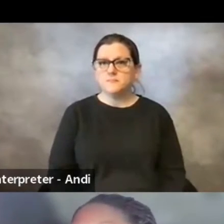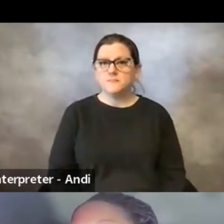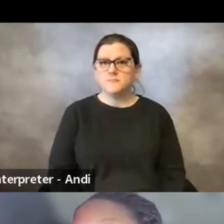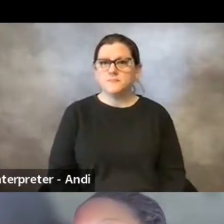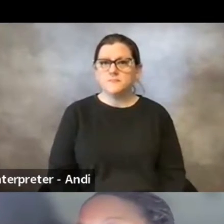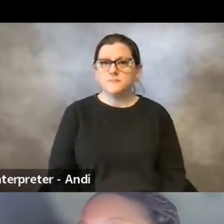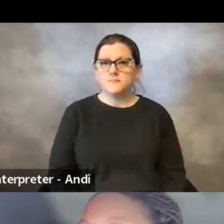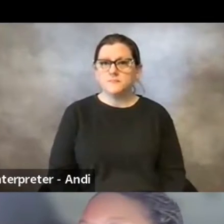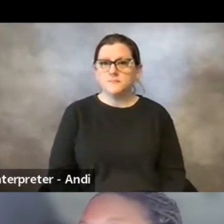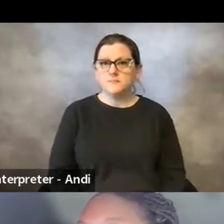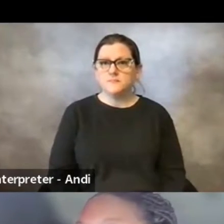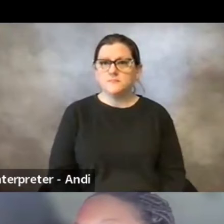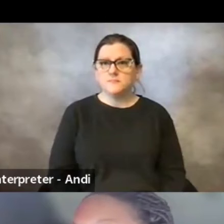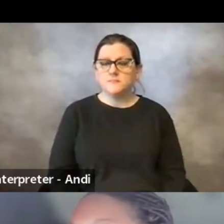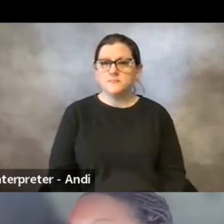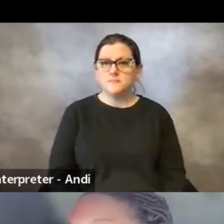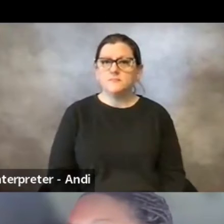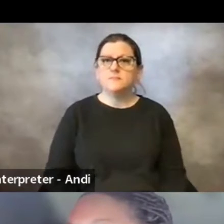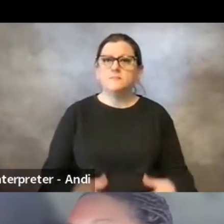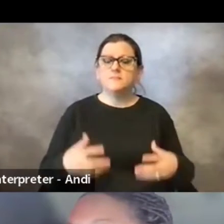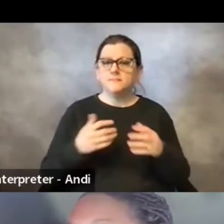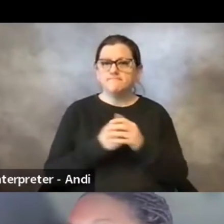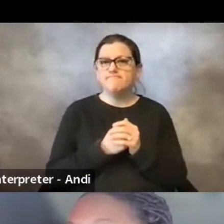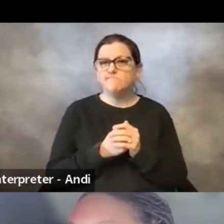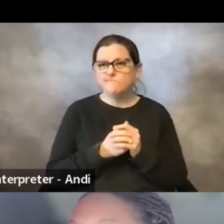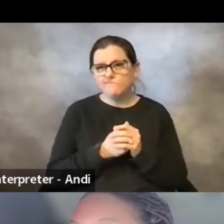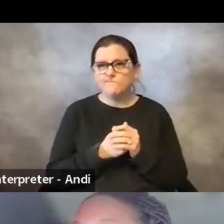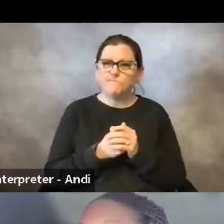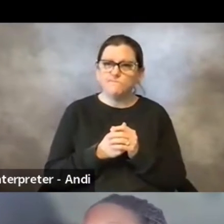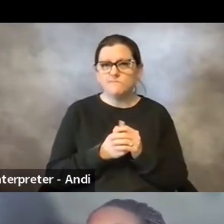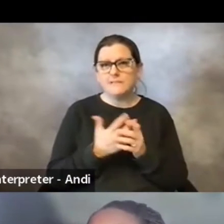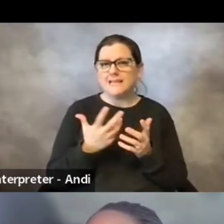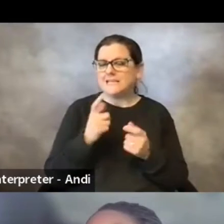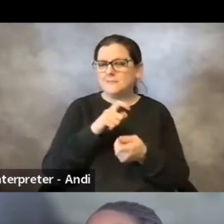there's so I can I mean, I can't specifically recommend like, oh,